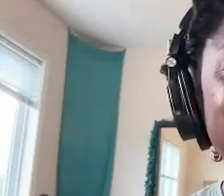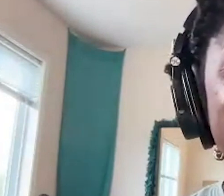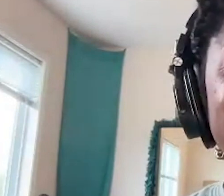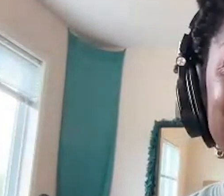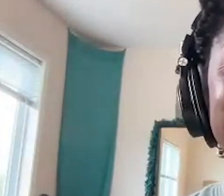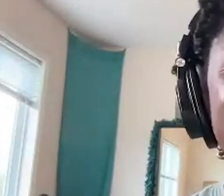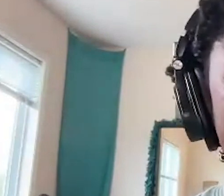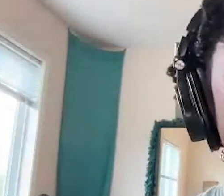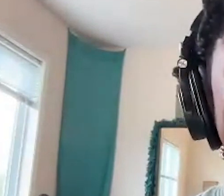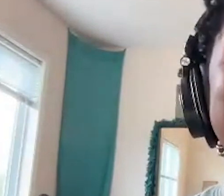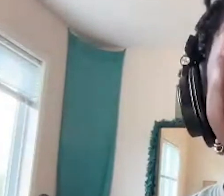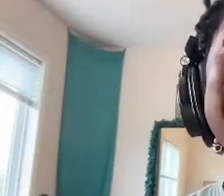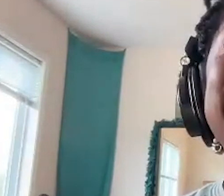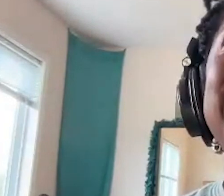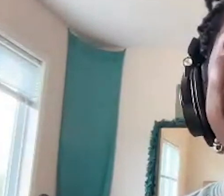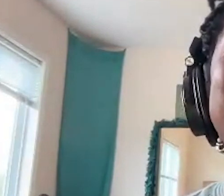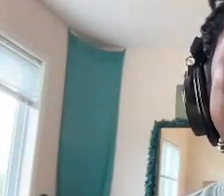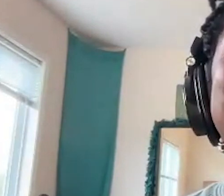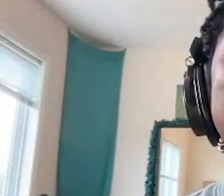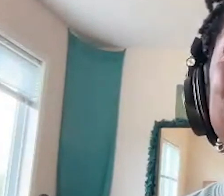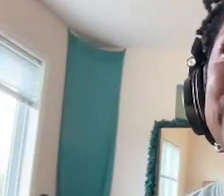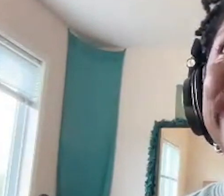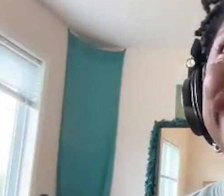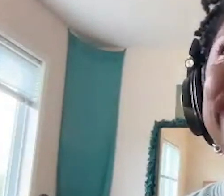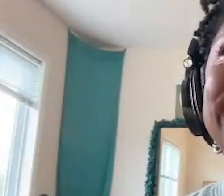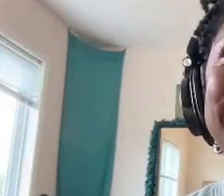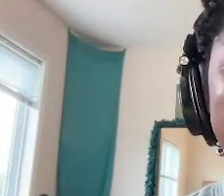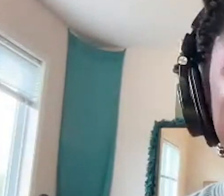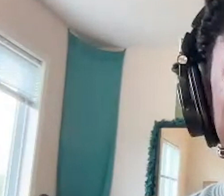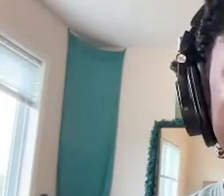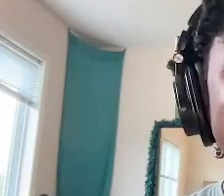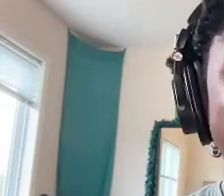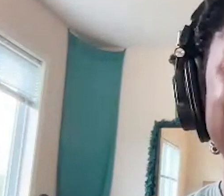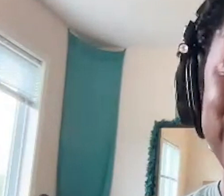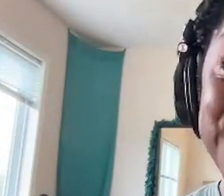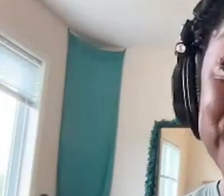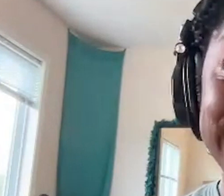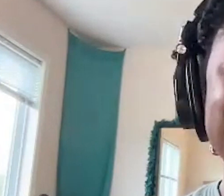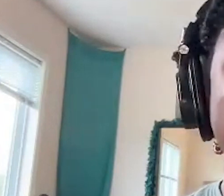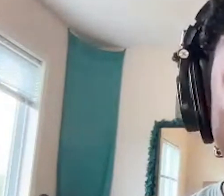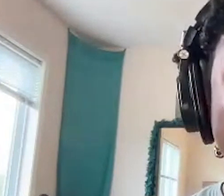And so yeah, I really feel like for me, the journey into folk,